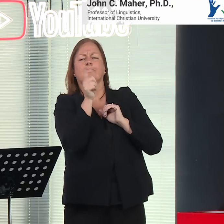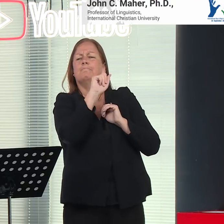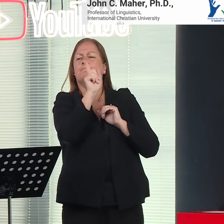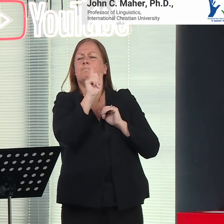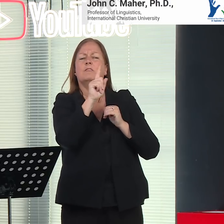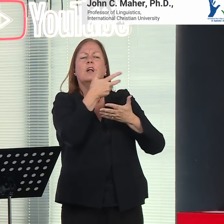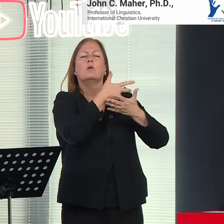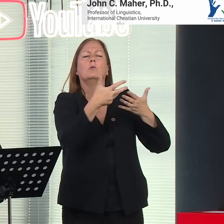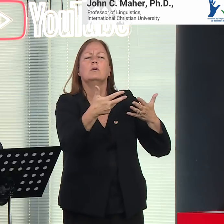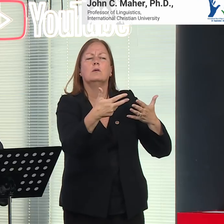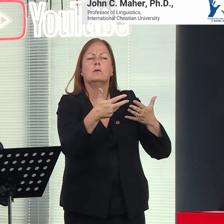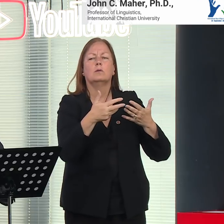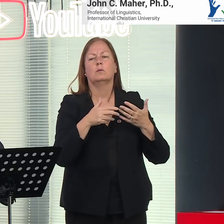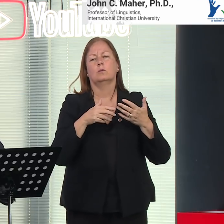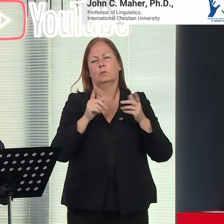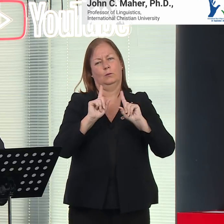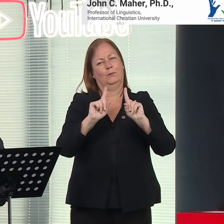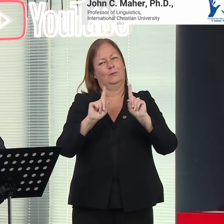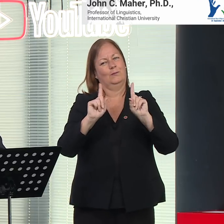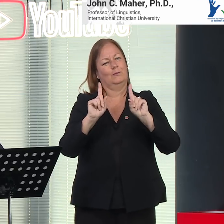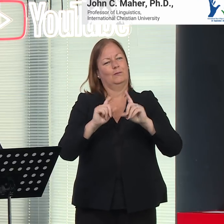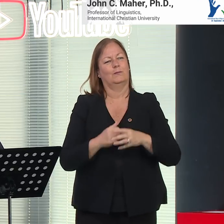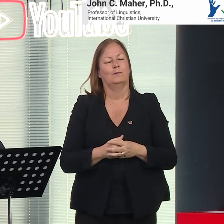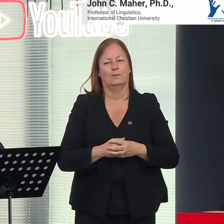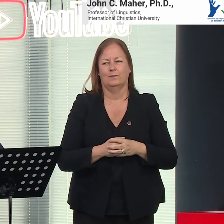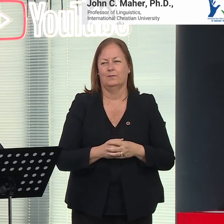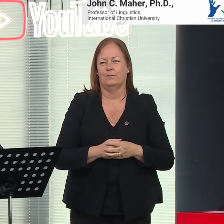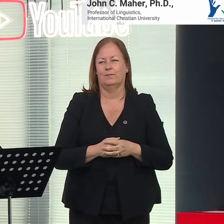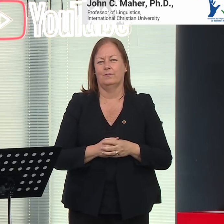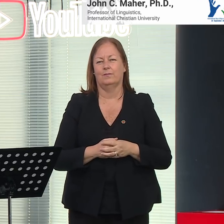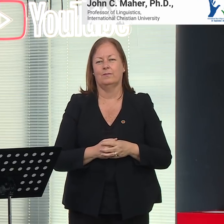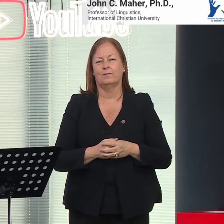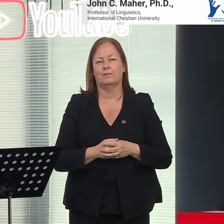, I literacy was for a minority. Therefore to say that sign language does not have a writing system.